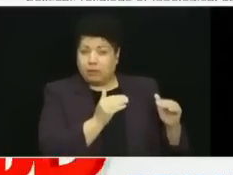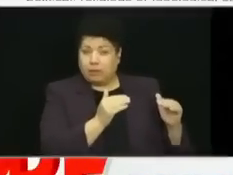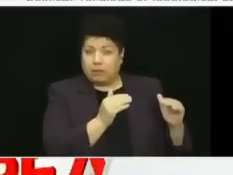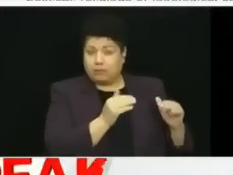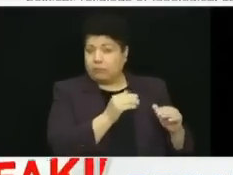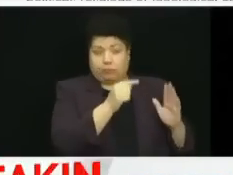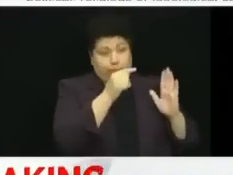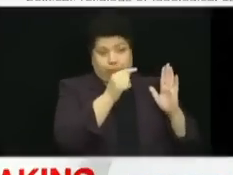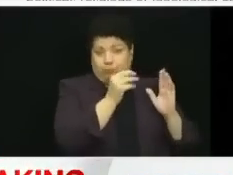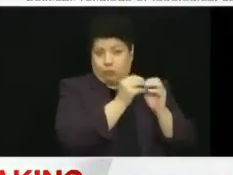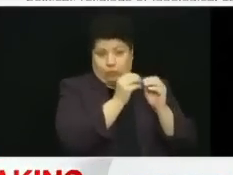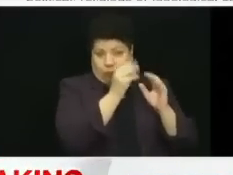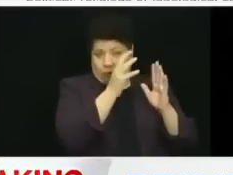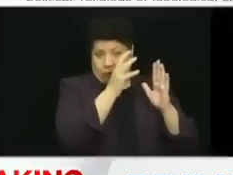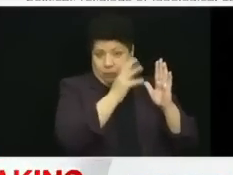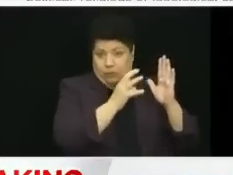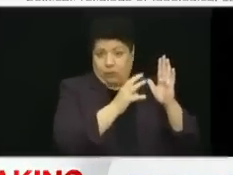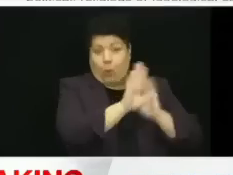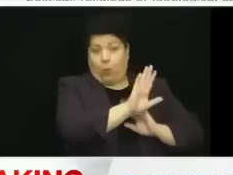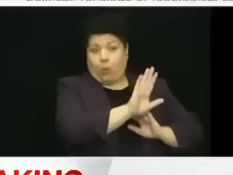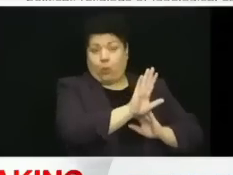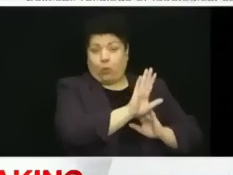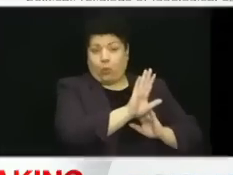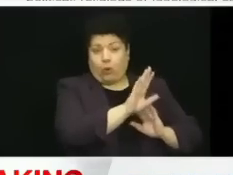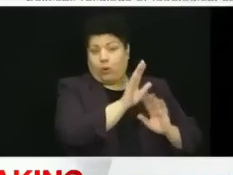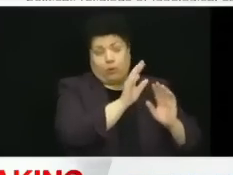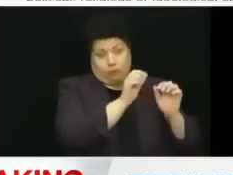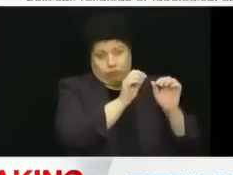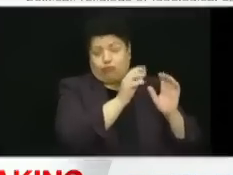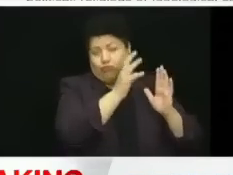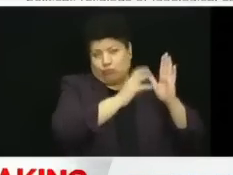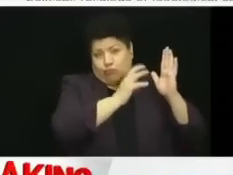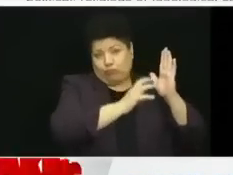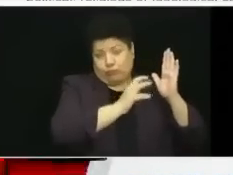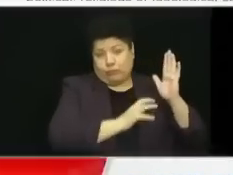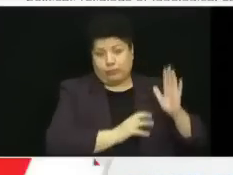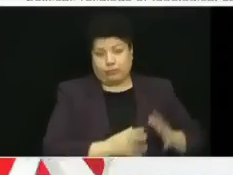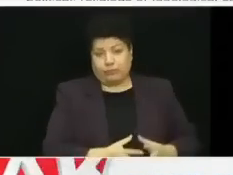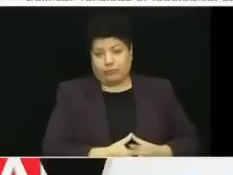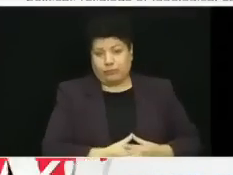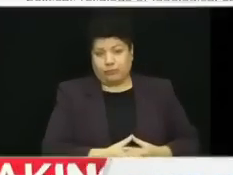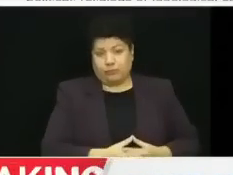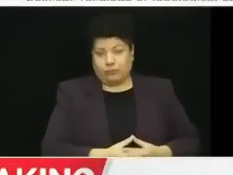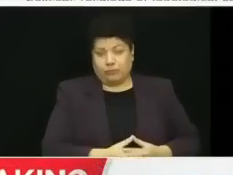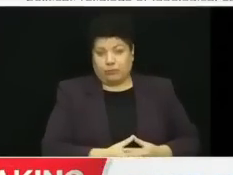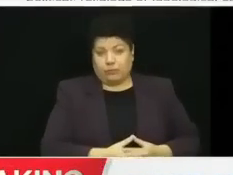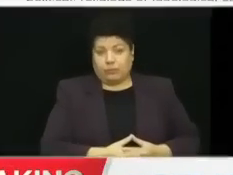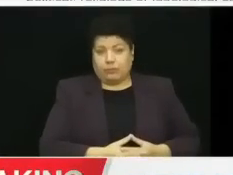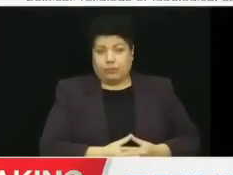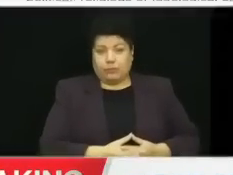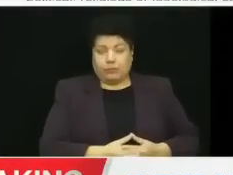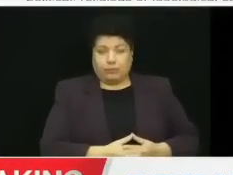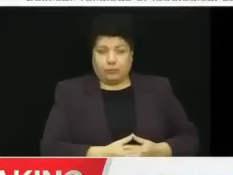HAS TO MAKE -- MEET THIS MATTER OF THREATS TO THE SECURITY OF CANADA.